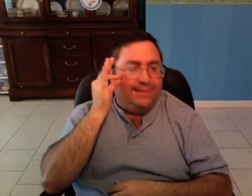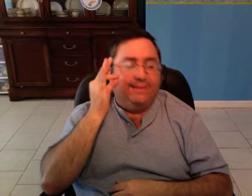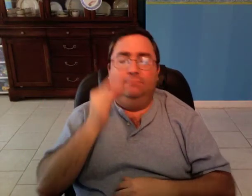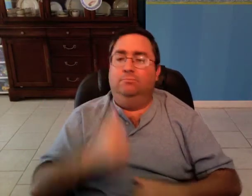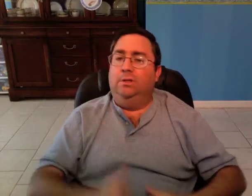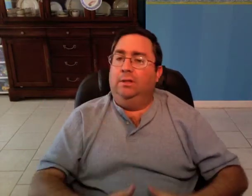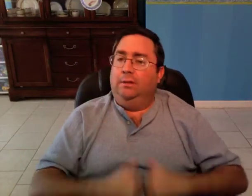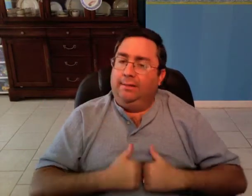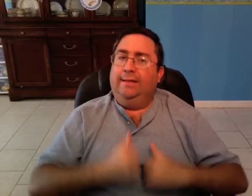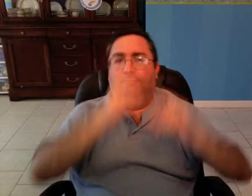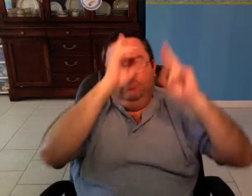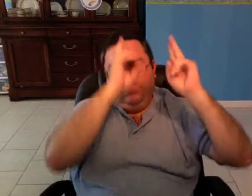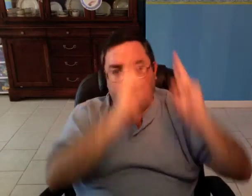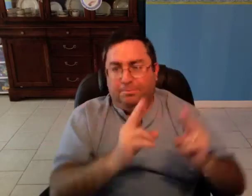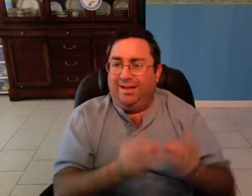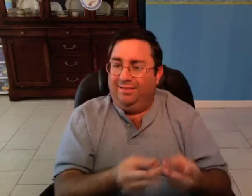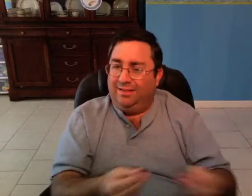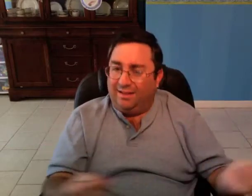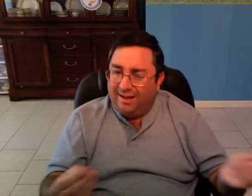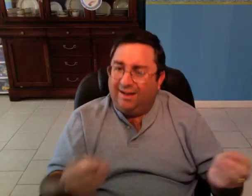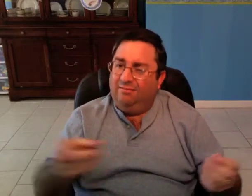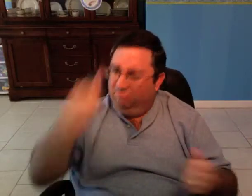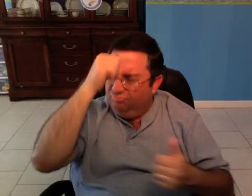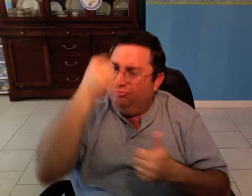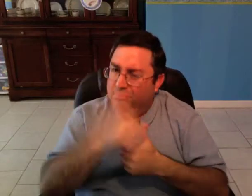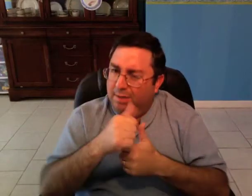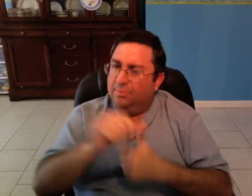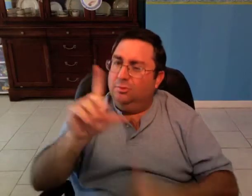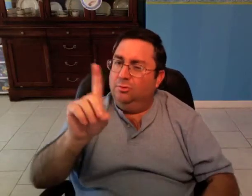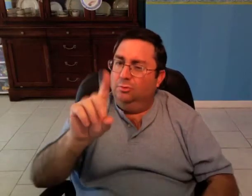in which they lived and respected the land.